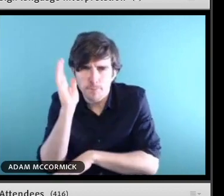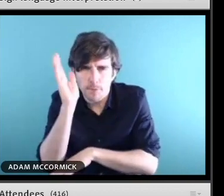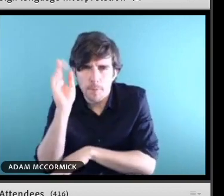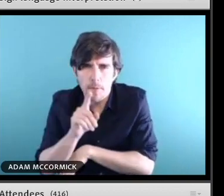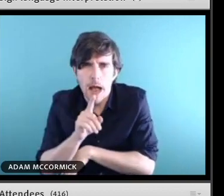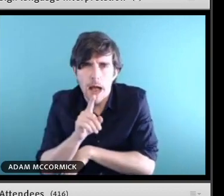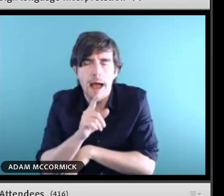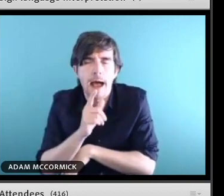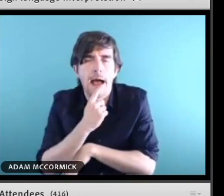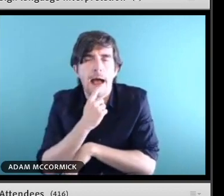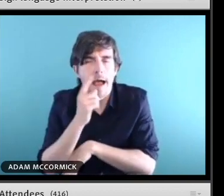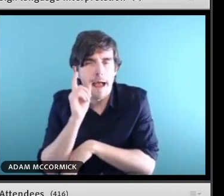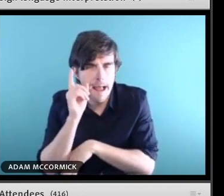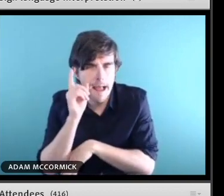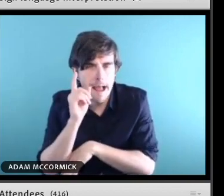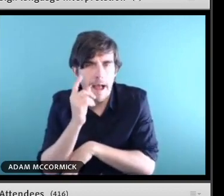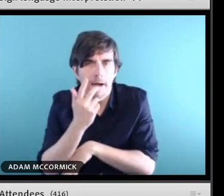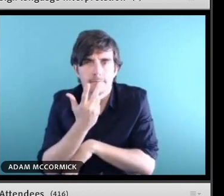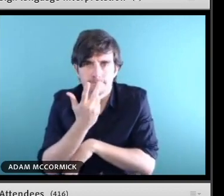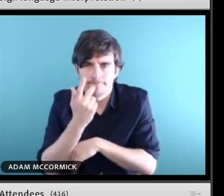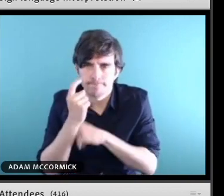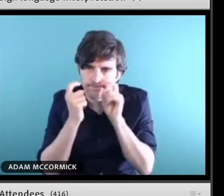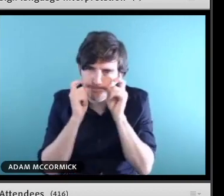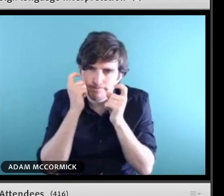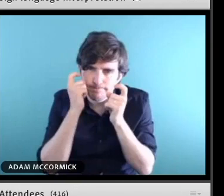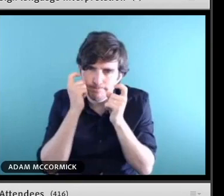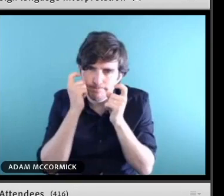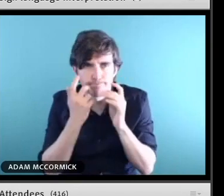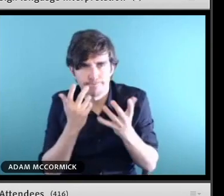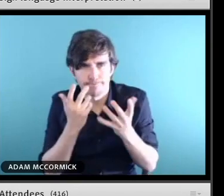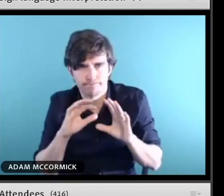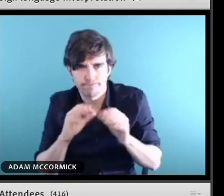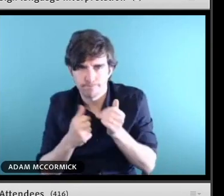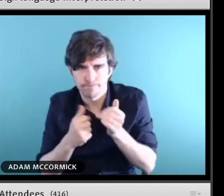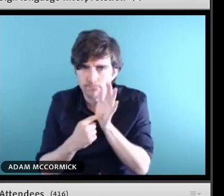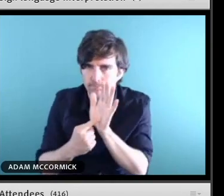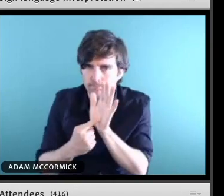Ail right. I'll just jump in here. Thank you, Mirela and thank